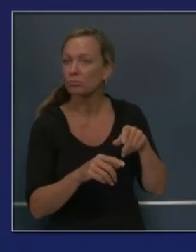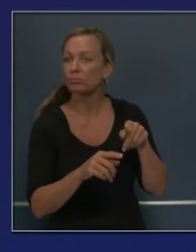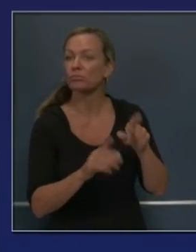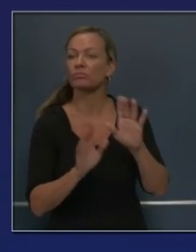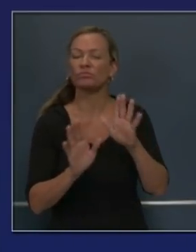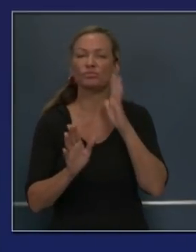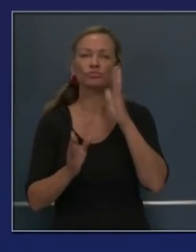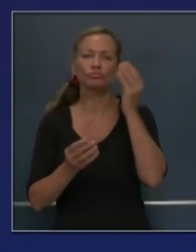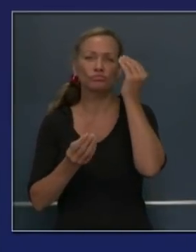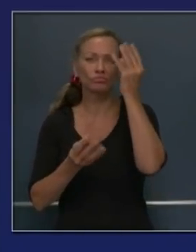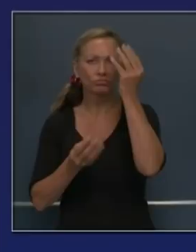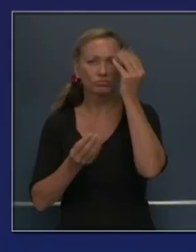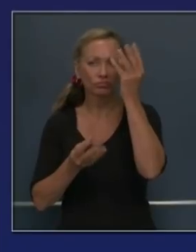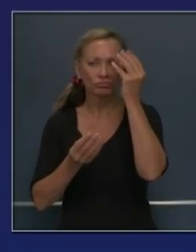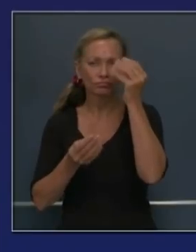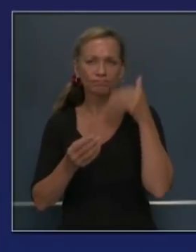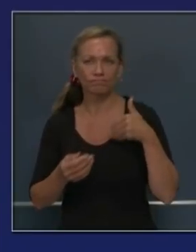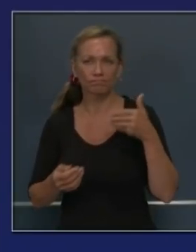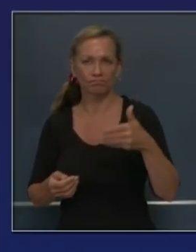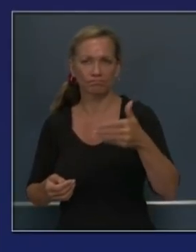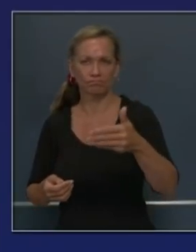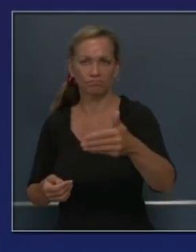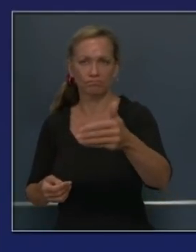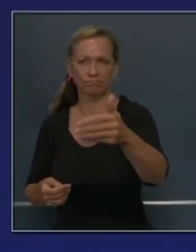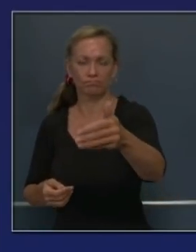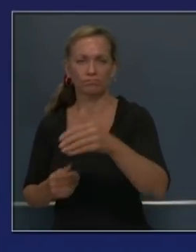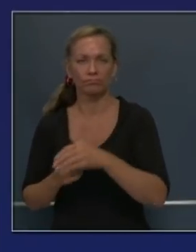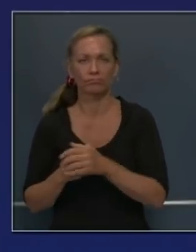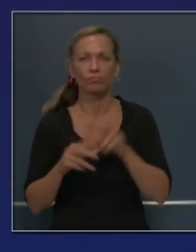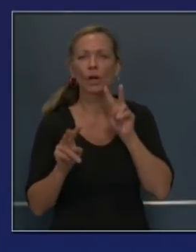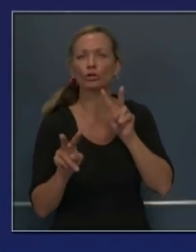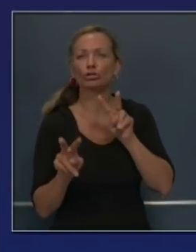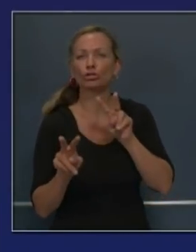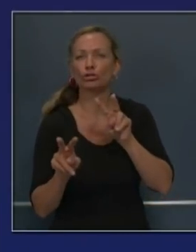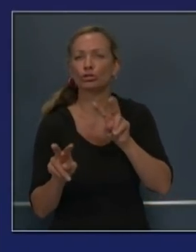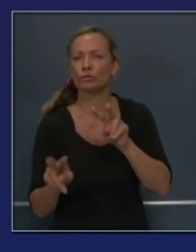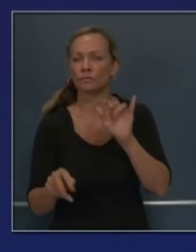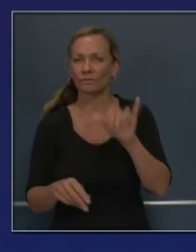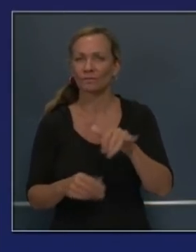SAN DIEGO AND ORANGE COUNTY SAN FRANCISCO HAS MADE SOME PROGRESS, WERE GOING TO UPDATE